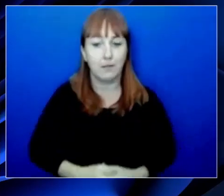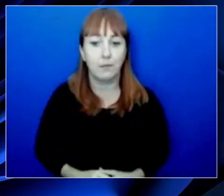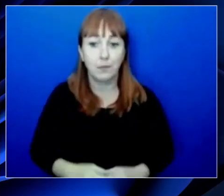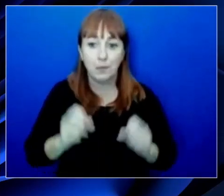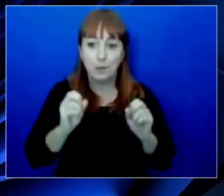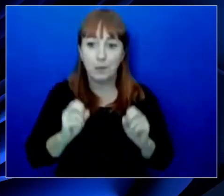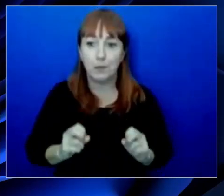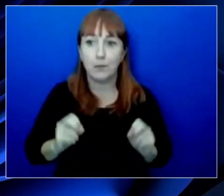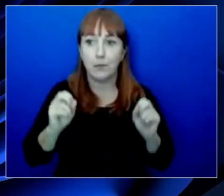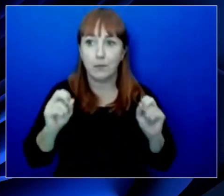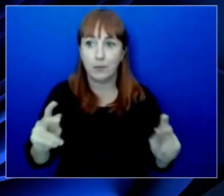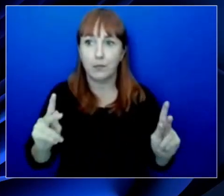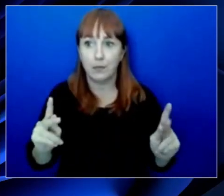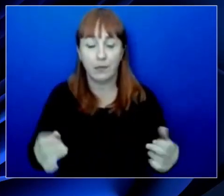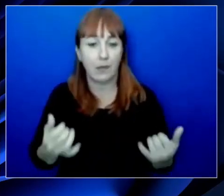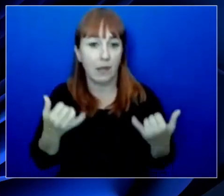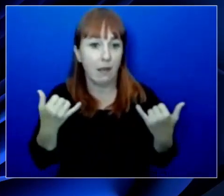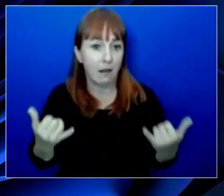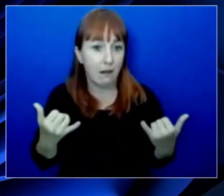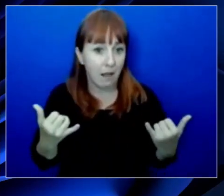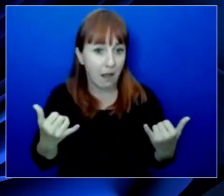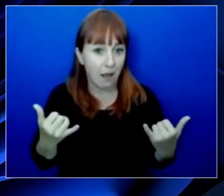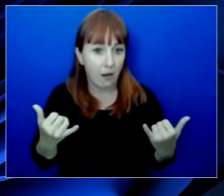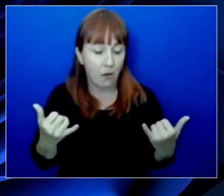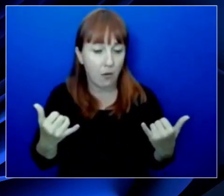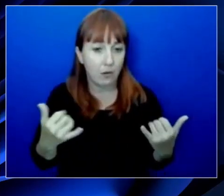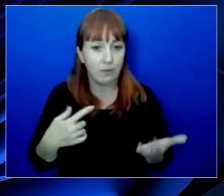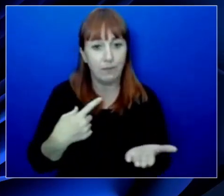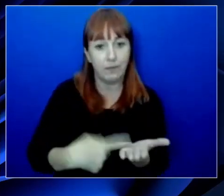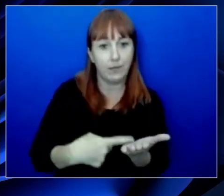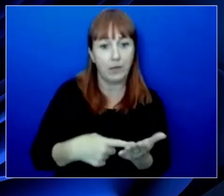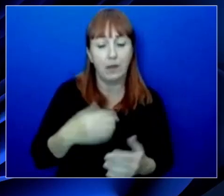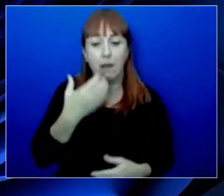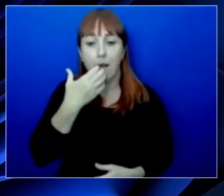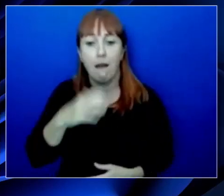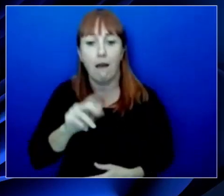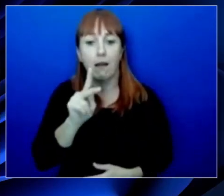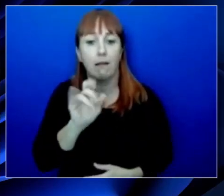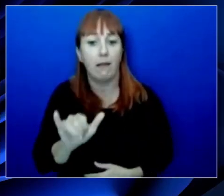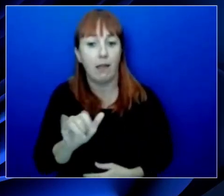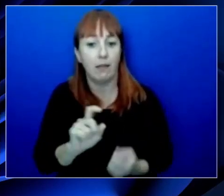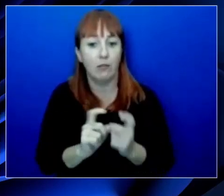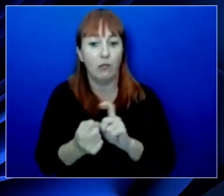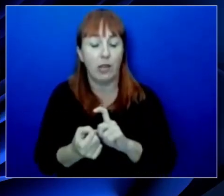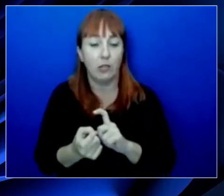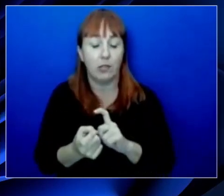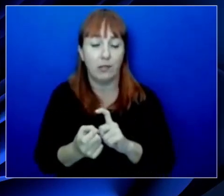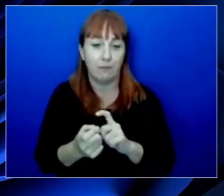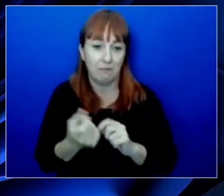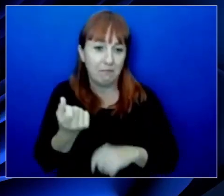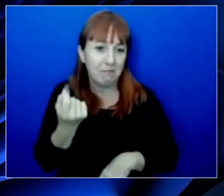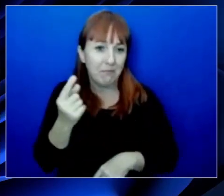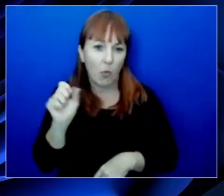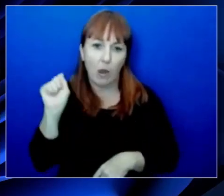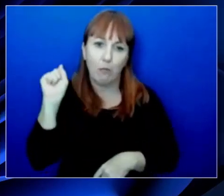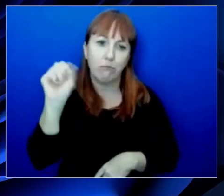OK, now I want to talk a little bit about hot key changes and we threw a lot of these hotkeys at you,